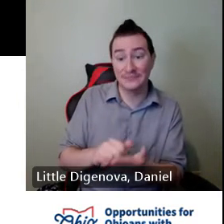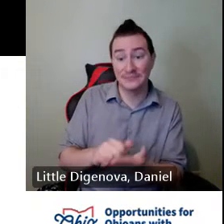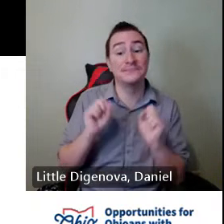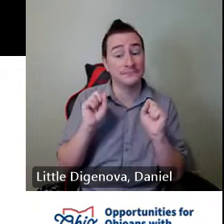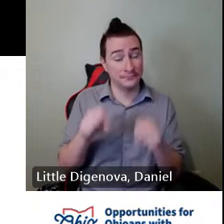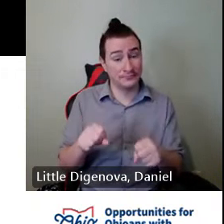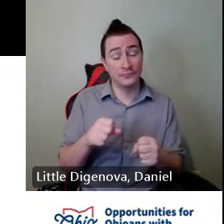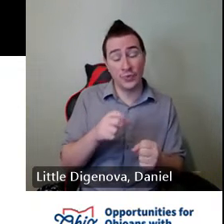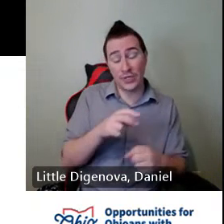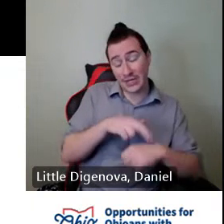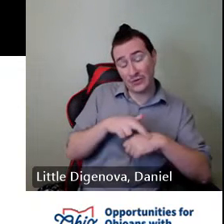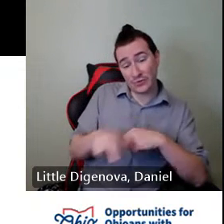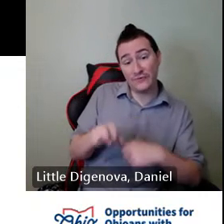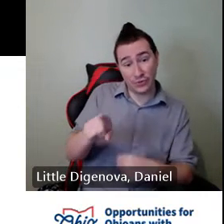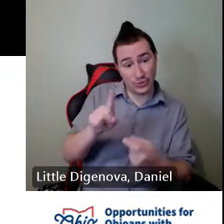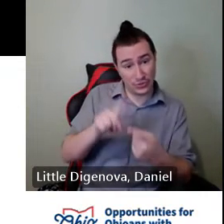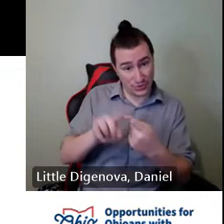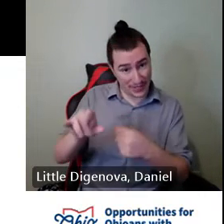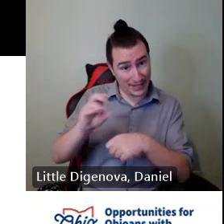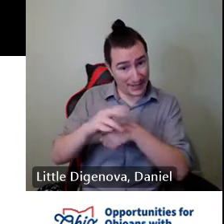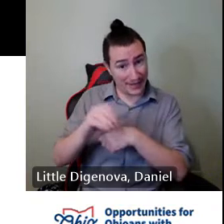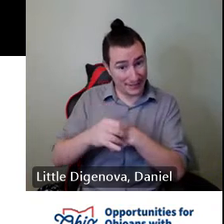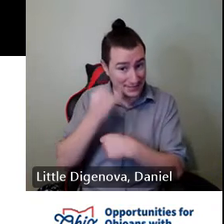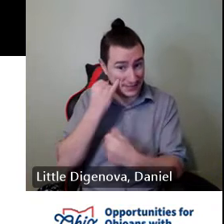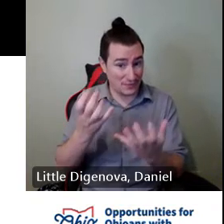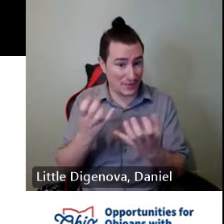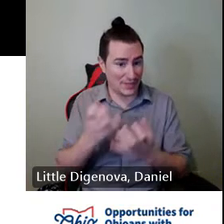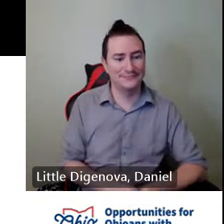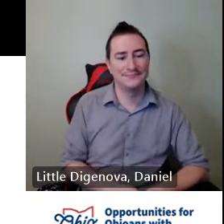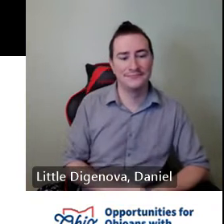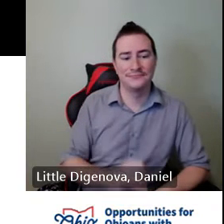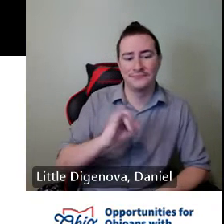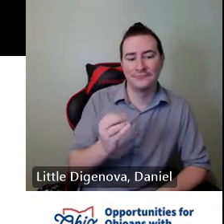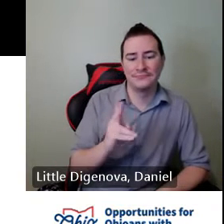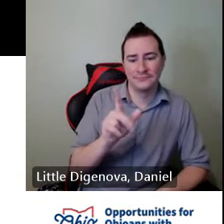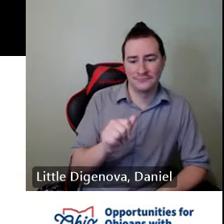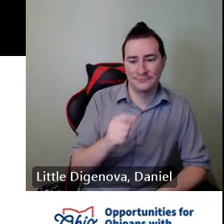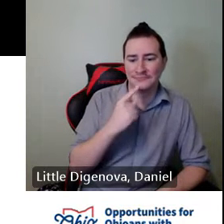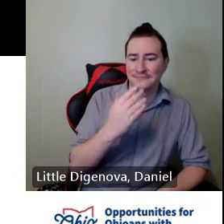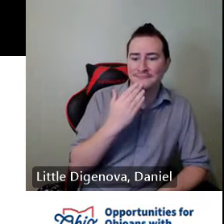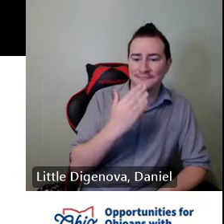Julia: Thank you, Julie. It looks like we have a couple of questions in the chat.